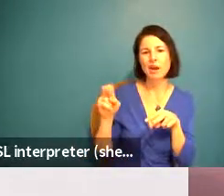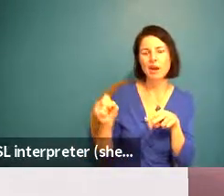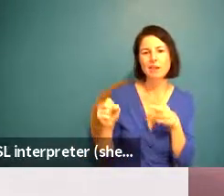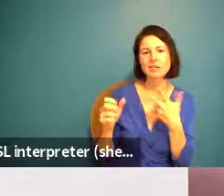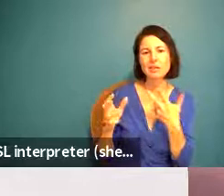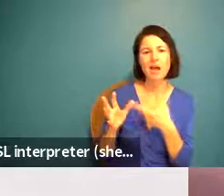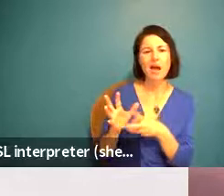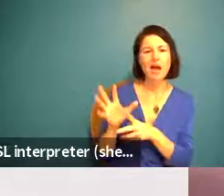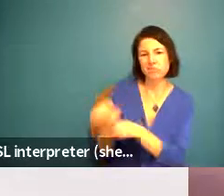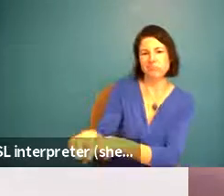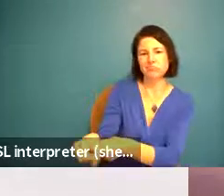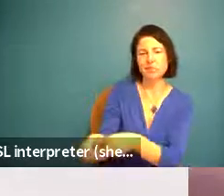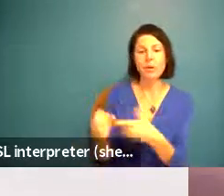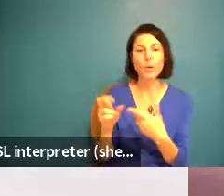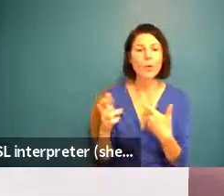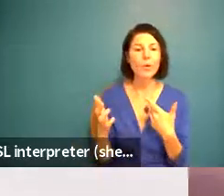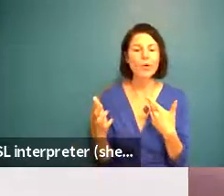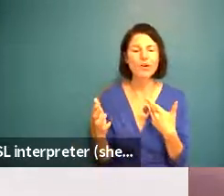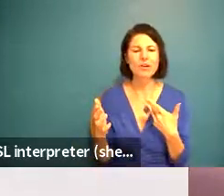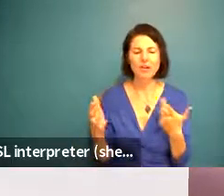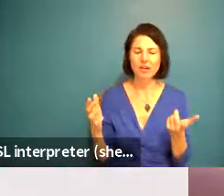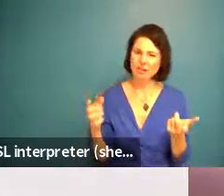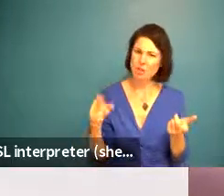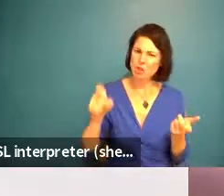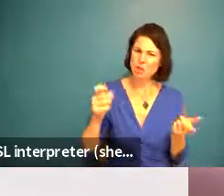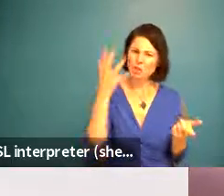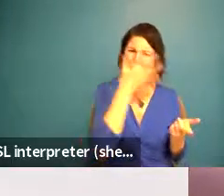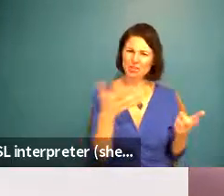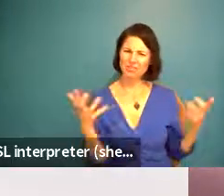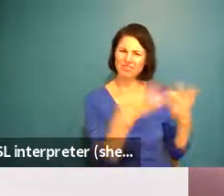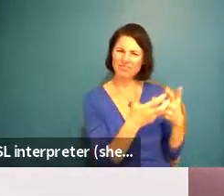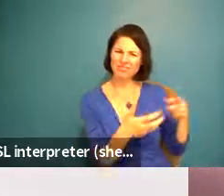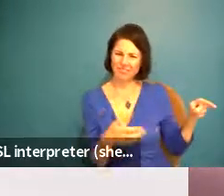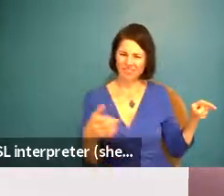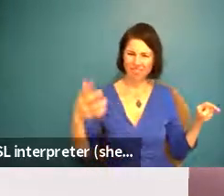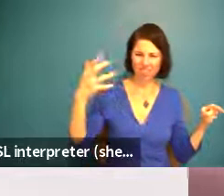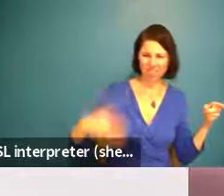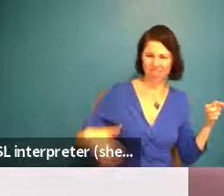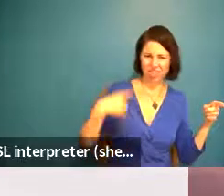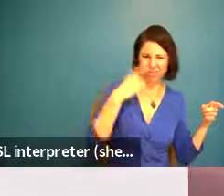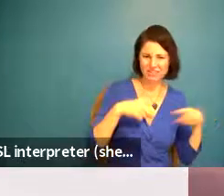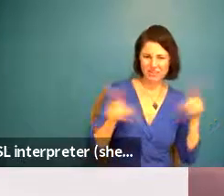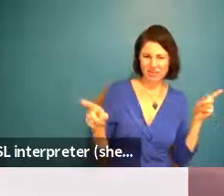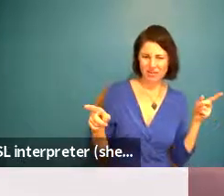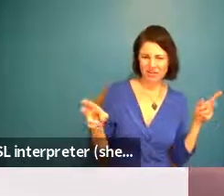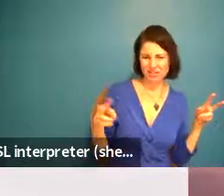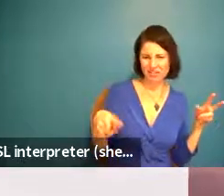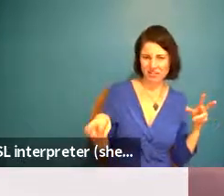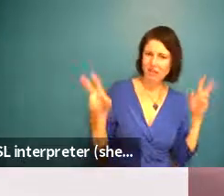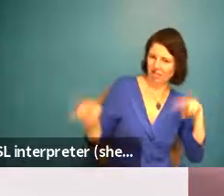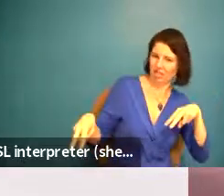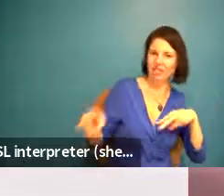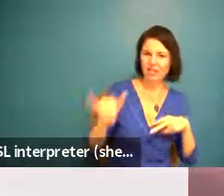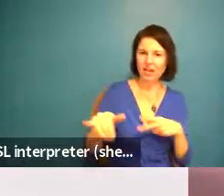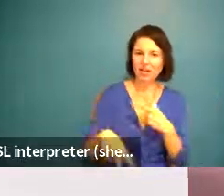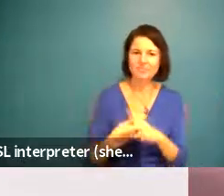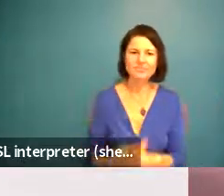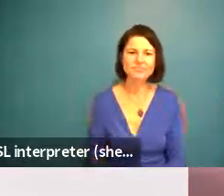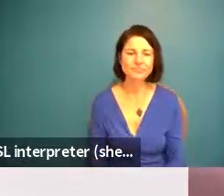doesn't look the way that they thought, according to our society's gender roles a man or woman should appear to be. So you know,